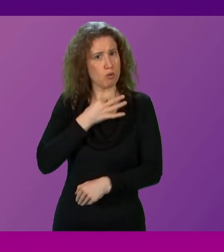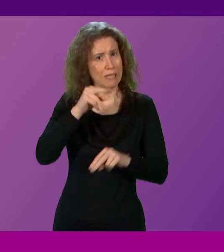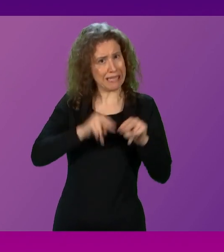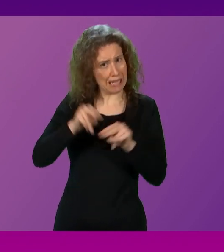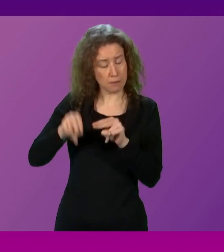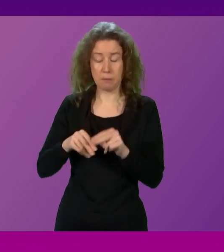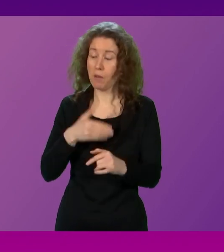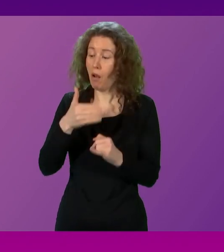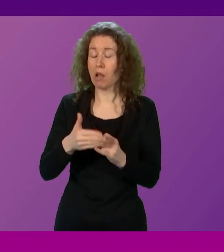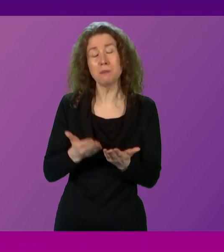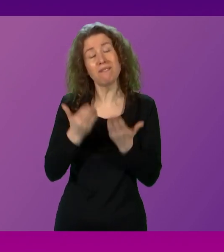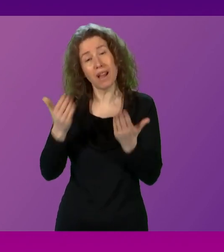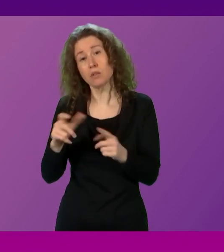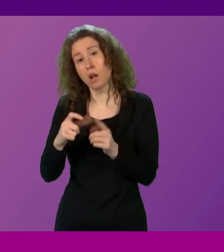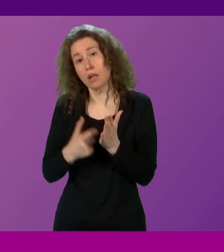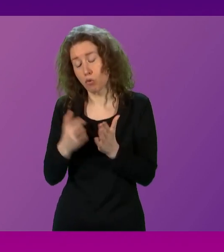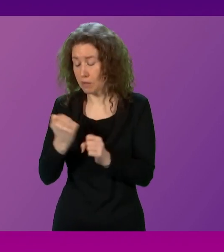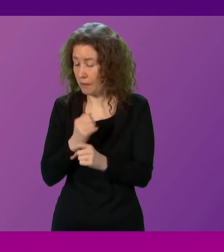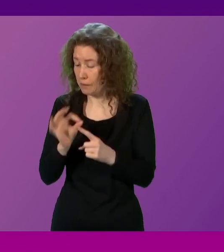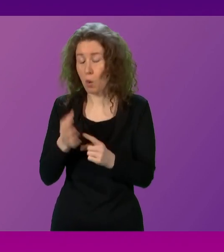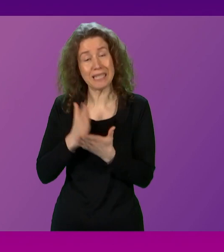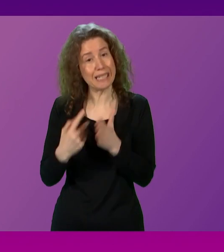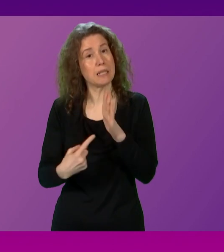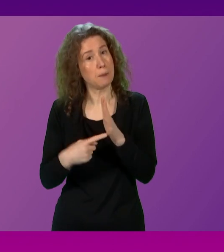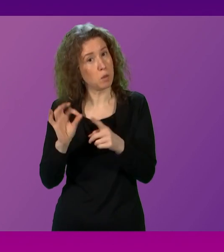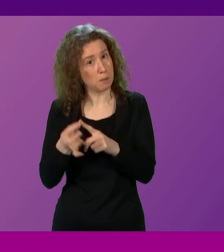To be fair to Douglas Ross, he made an important point. When we have these exchanges, we